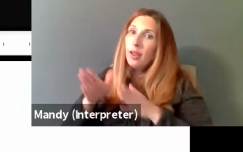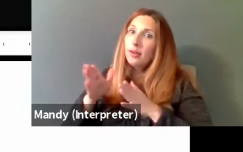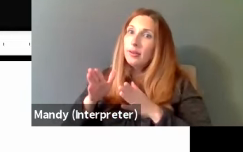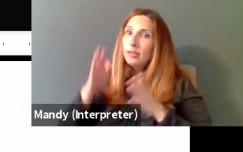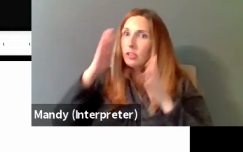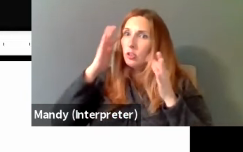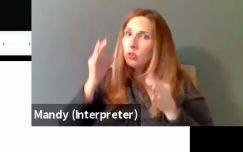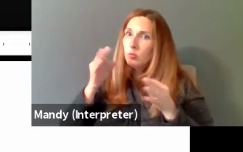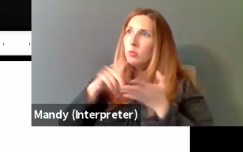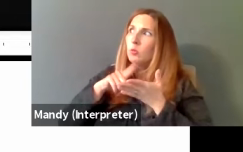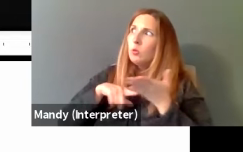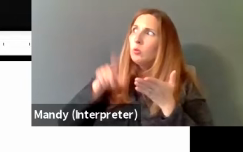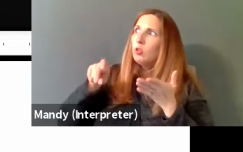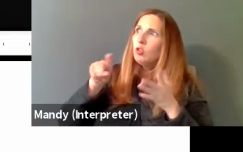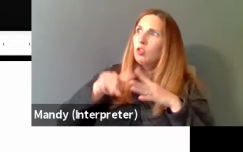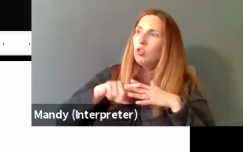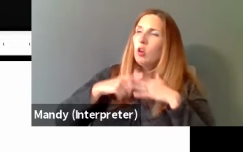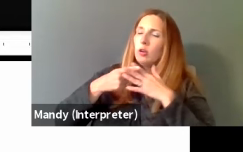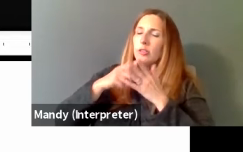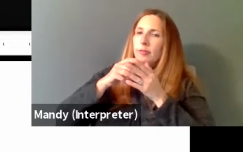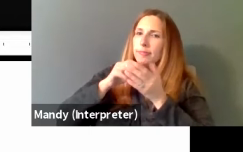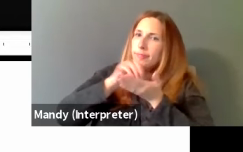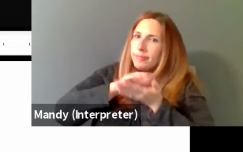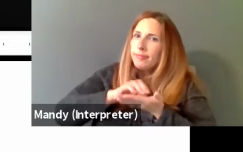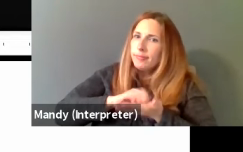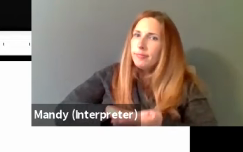what you can start to do to keep track of this, to demonstrate a need.